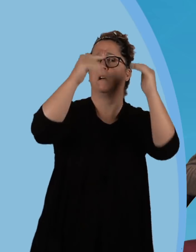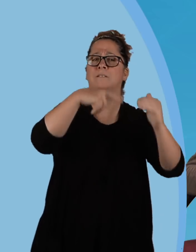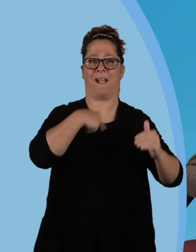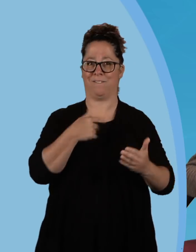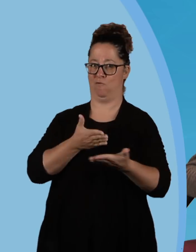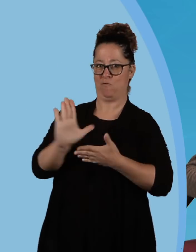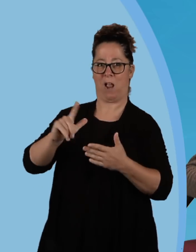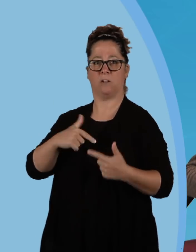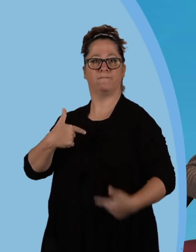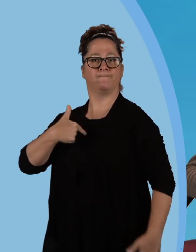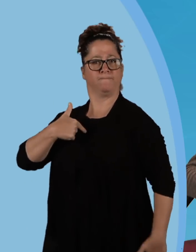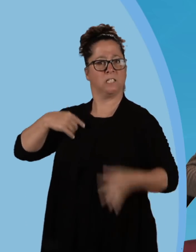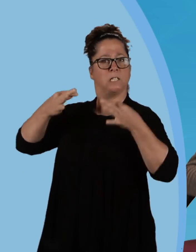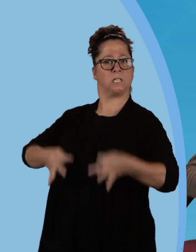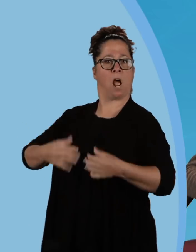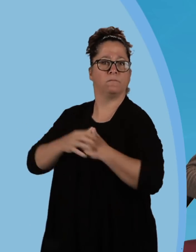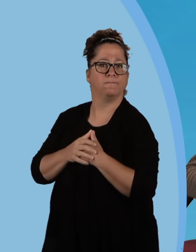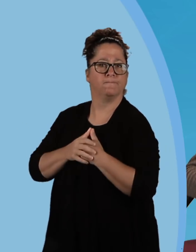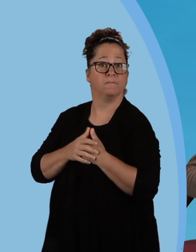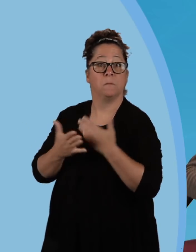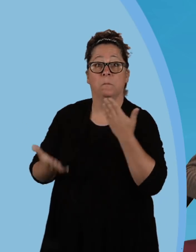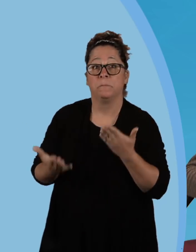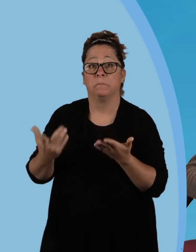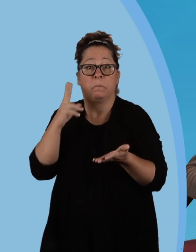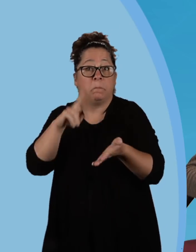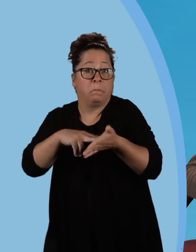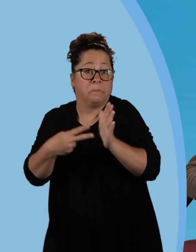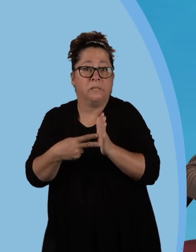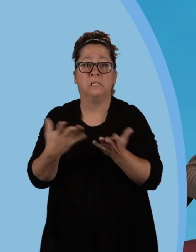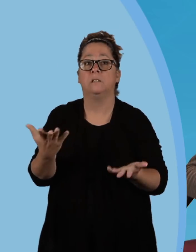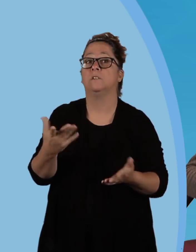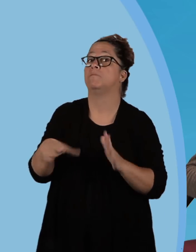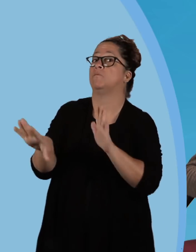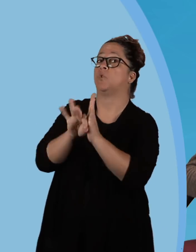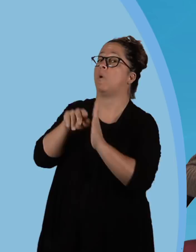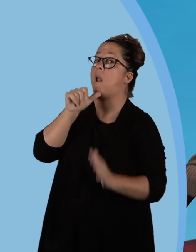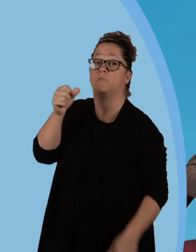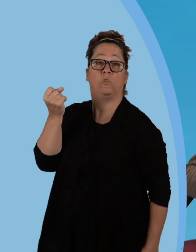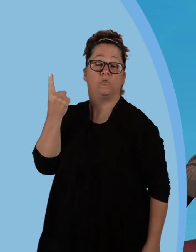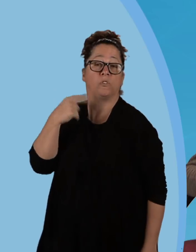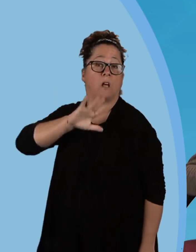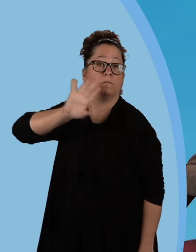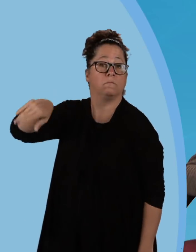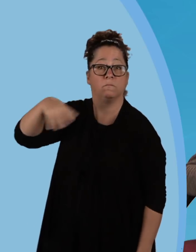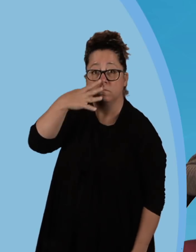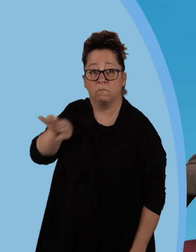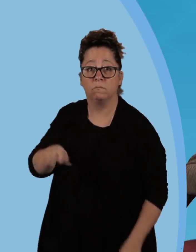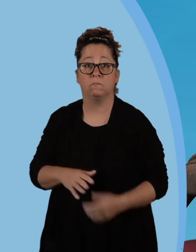When you are working with an adult, that adult has a right to be an adult and that may mean that they choose